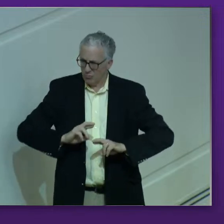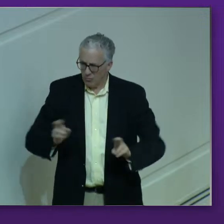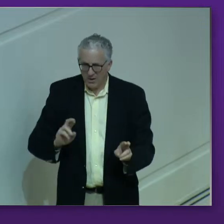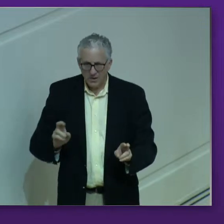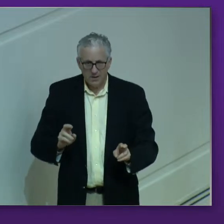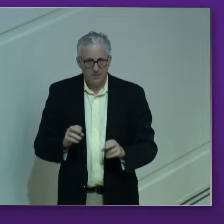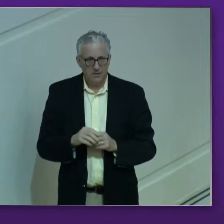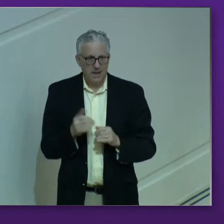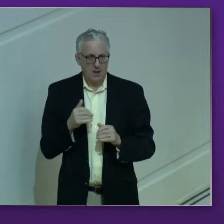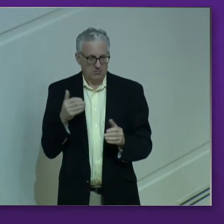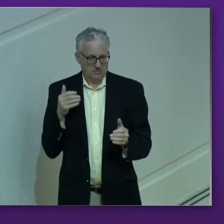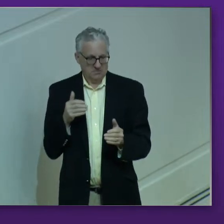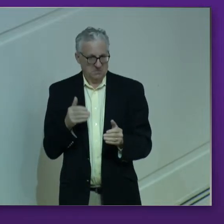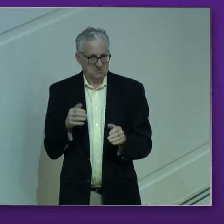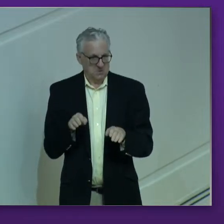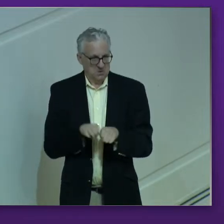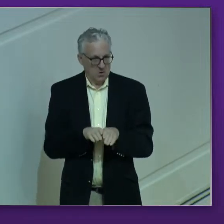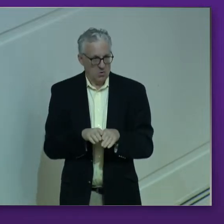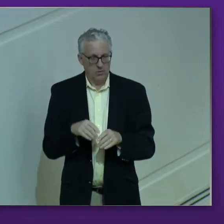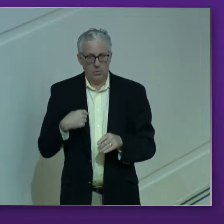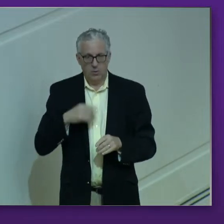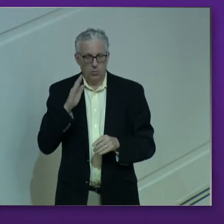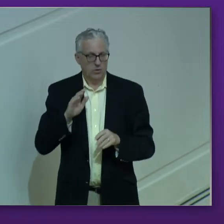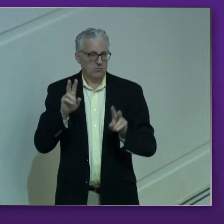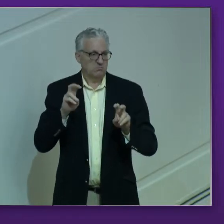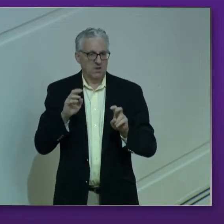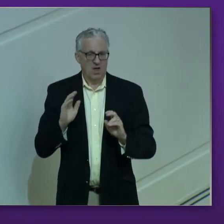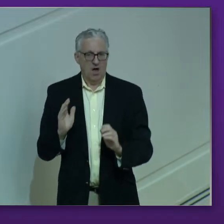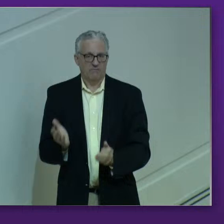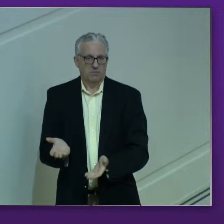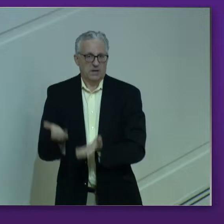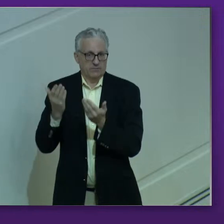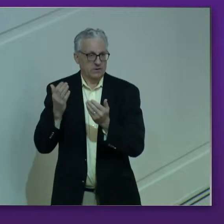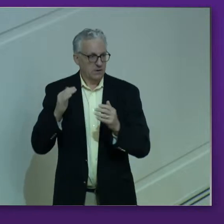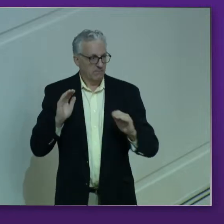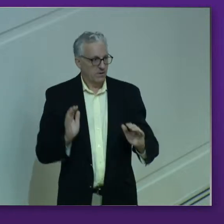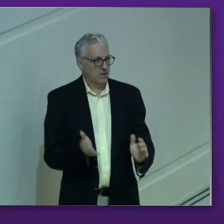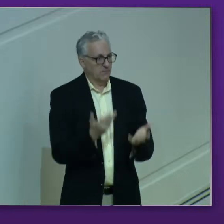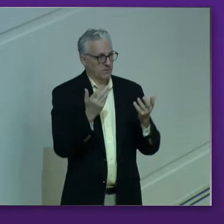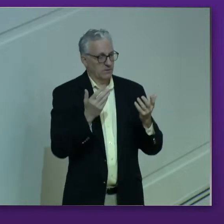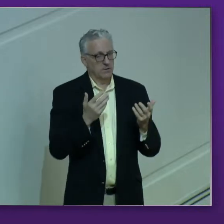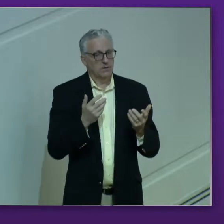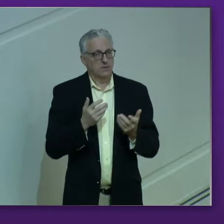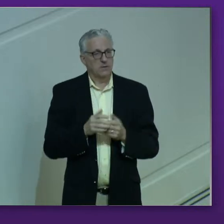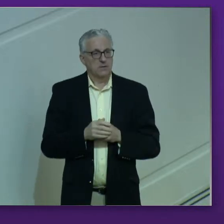WE ARE UP TO. I JUST WANT TO TAKE A MOMENT I'M CLOSING OUT AND WHILE I